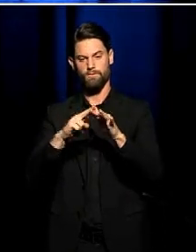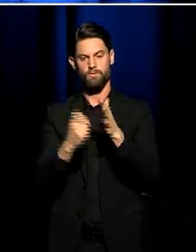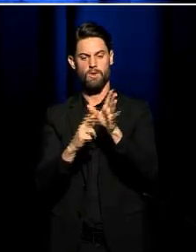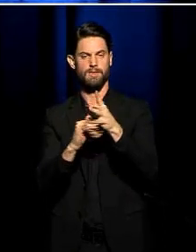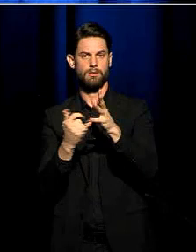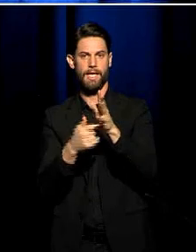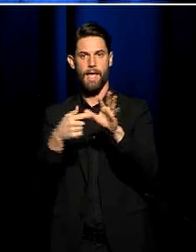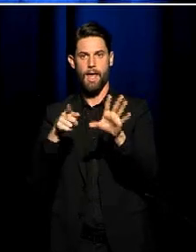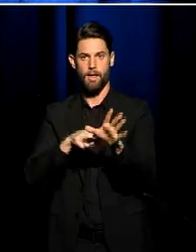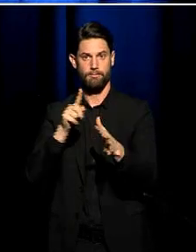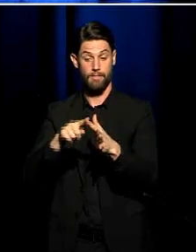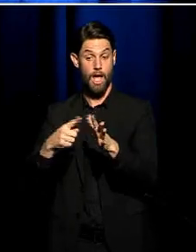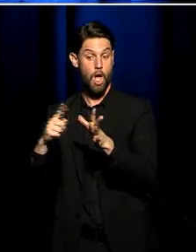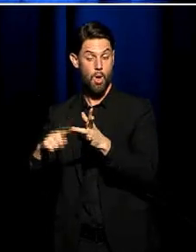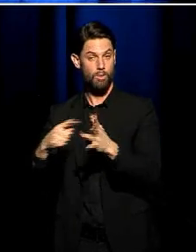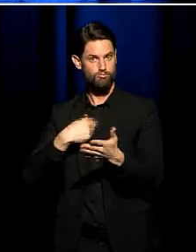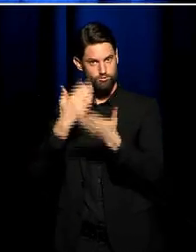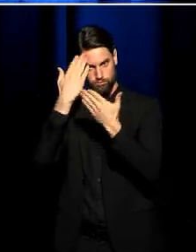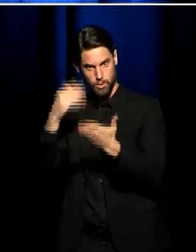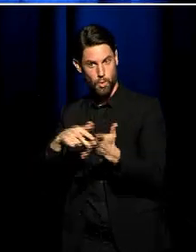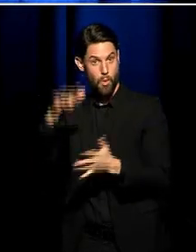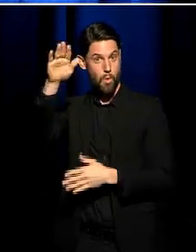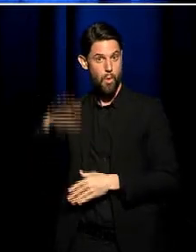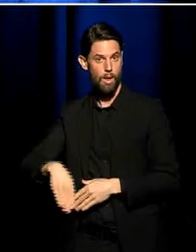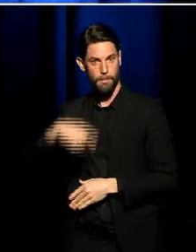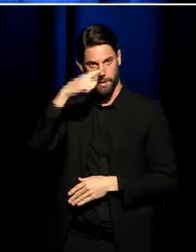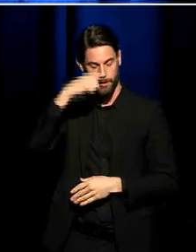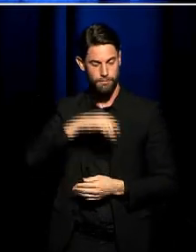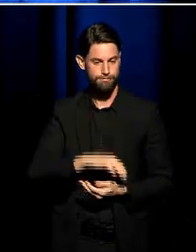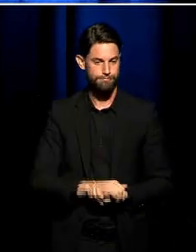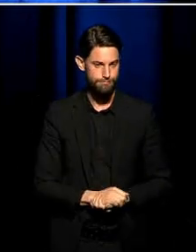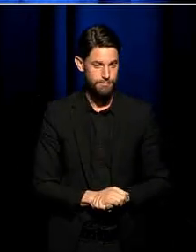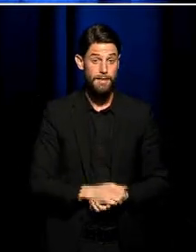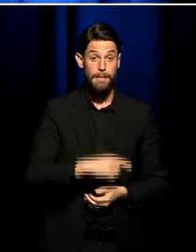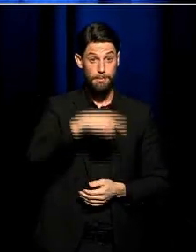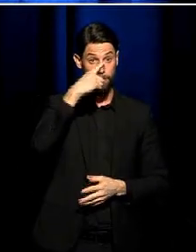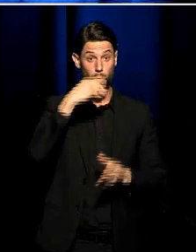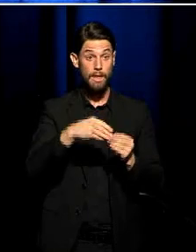GREETING RECOGNISING that people with disability are equal citizens and have